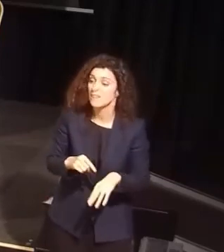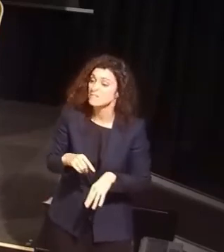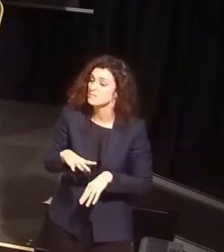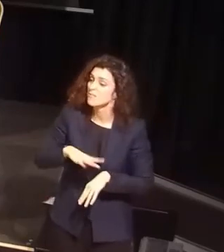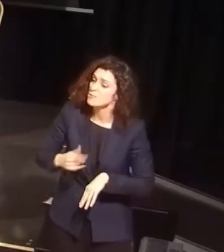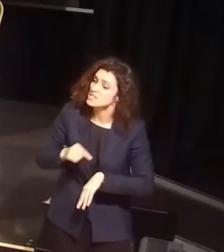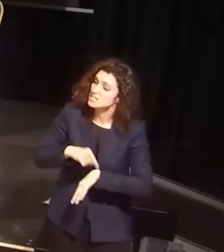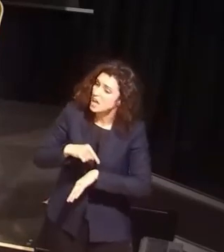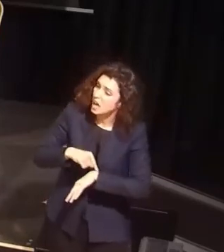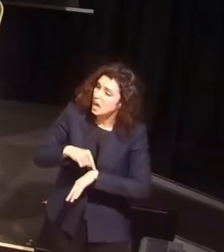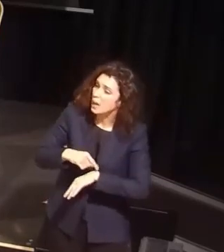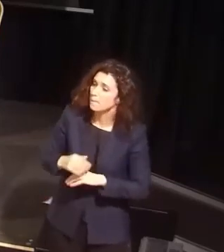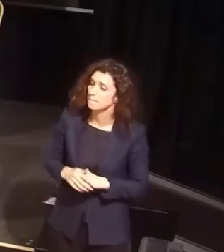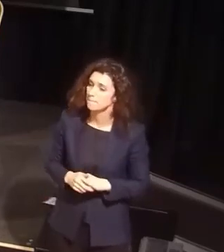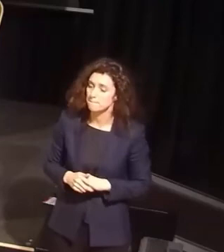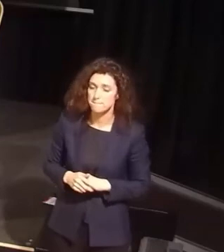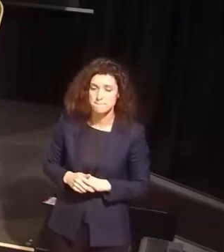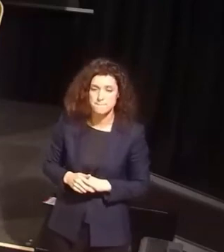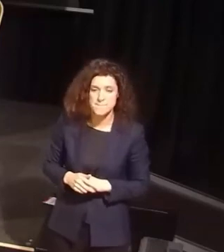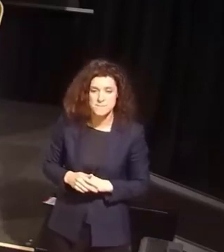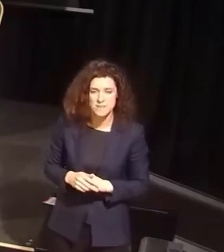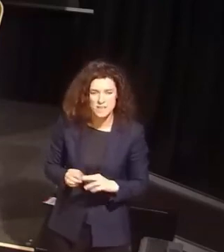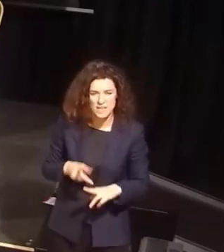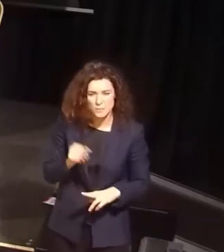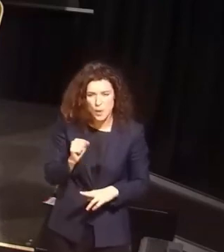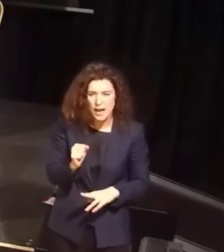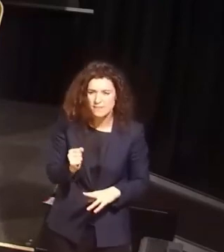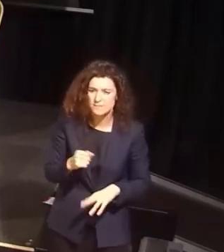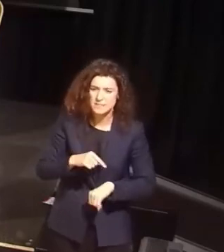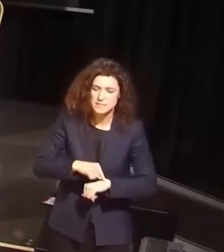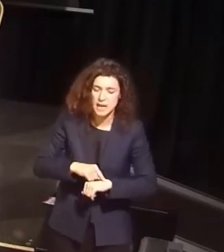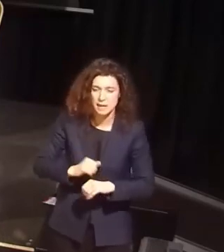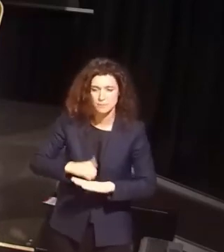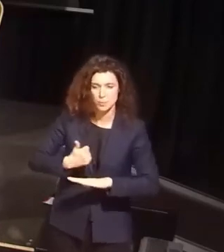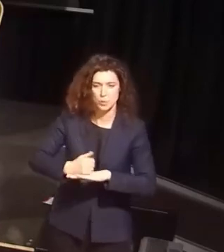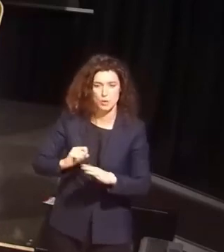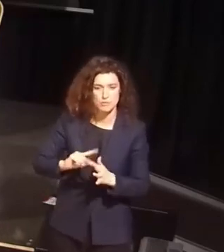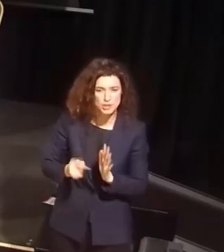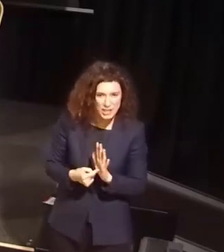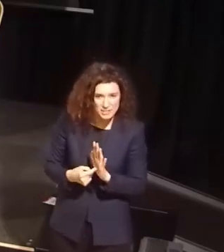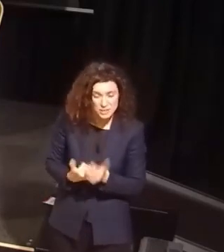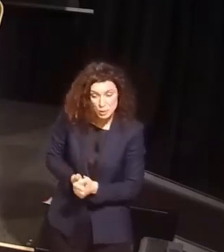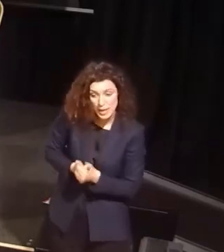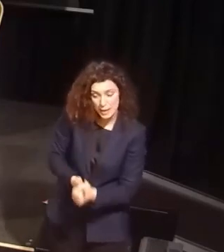or ever have room for a project that you wanna do, just to help the community,